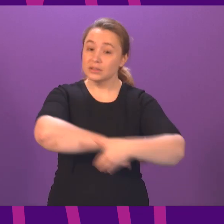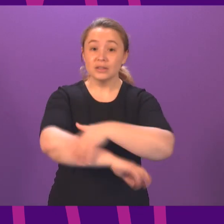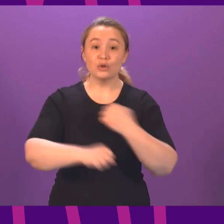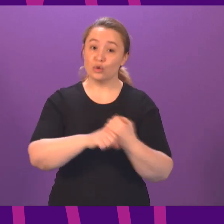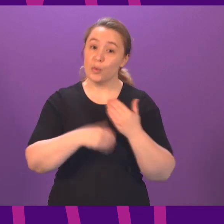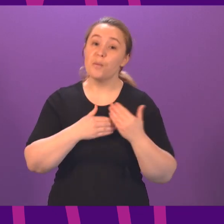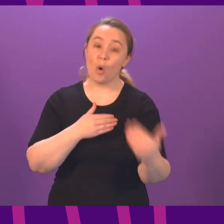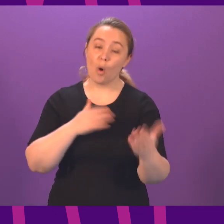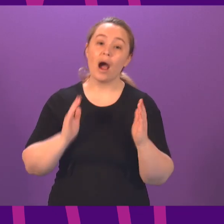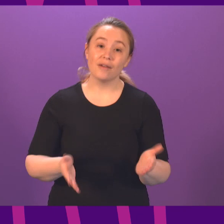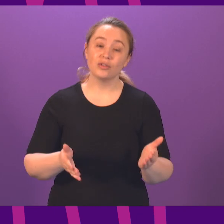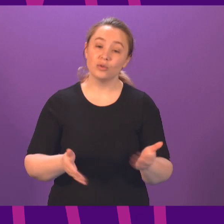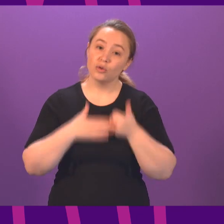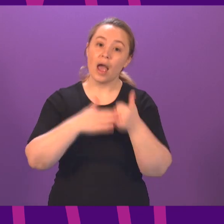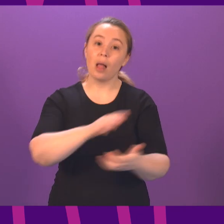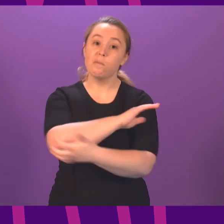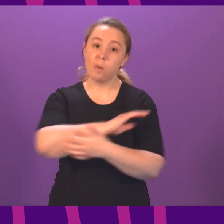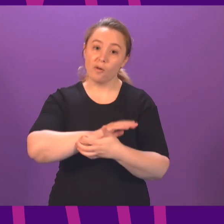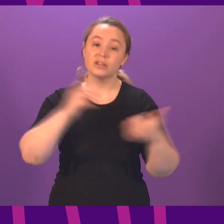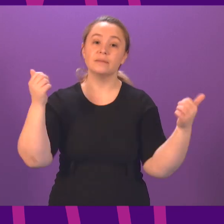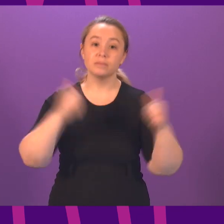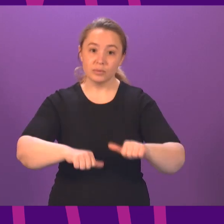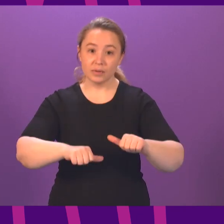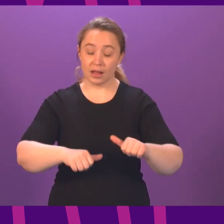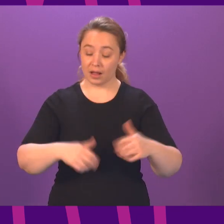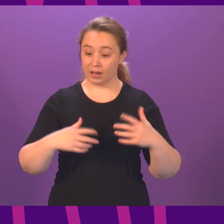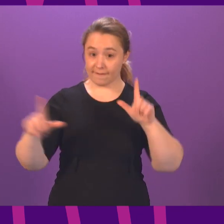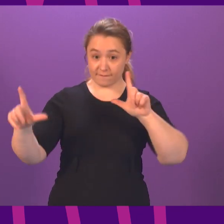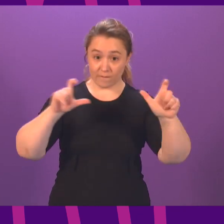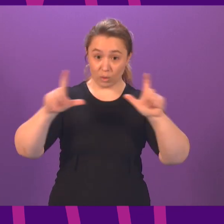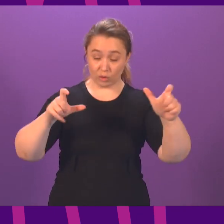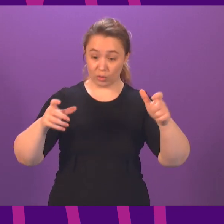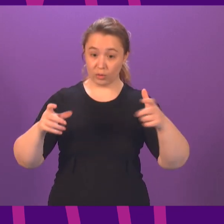Patrick Harvie, I was appalled and disturbed by the photograph that circulated a few days